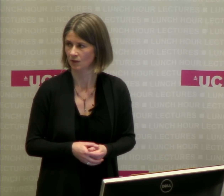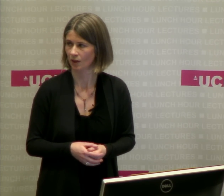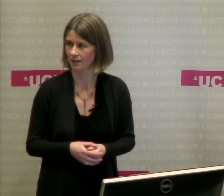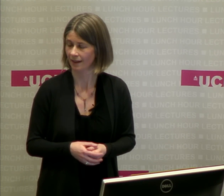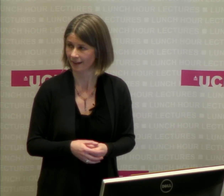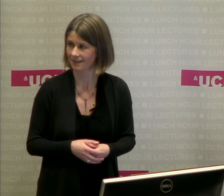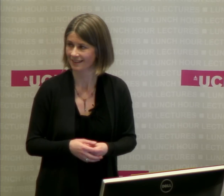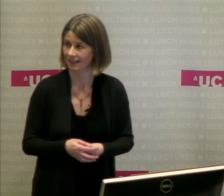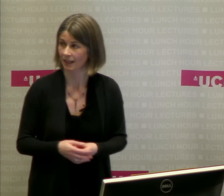It looks like this.